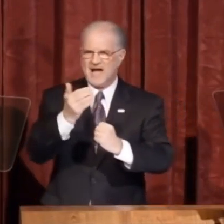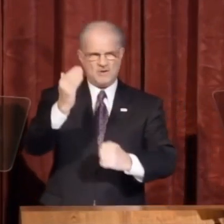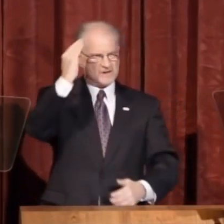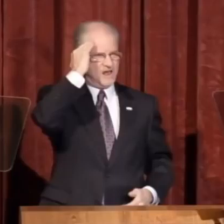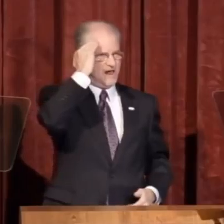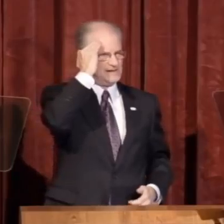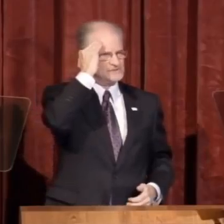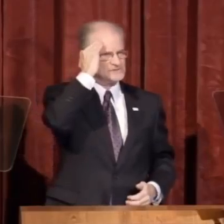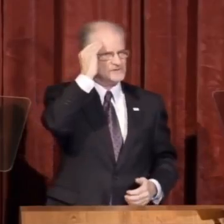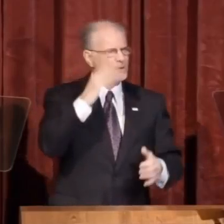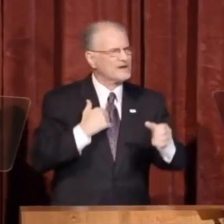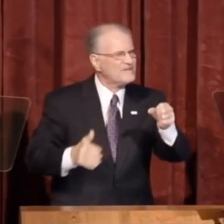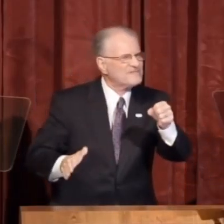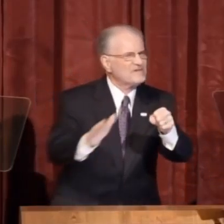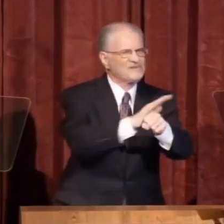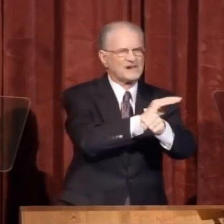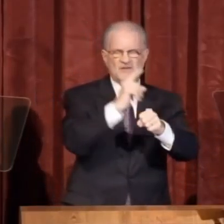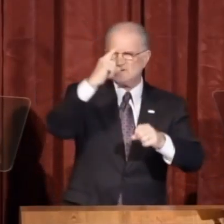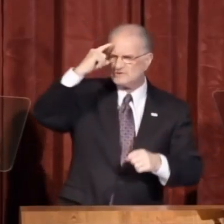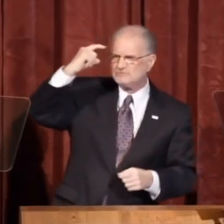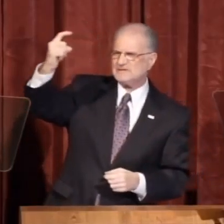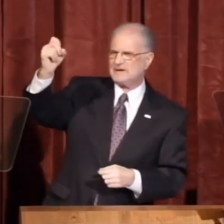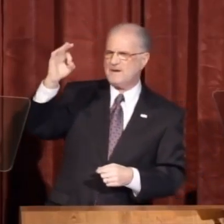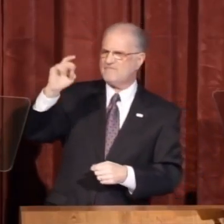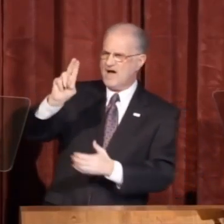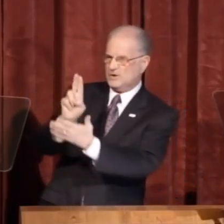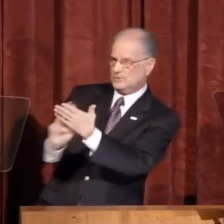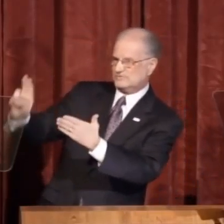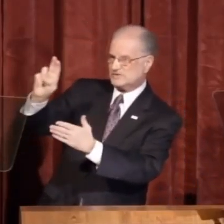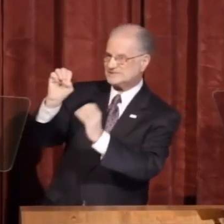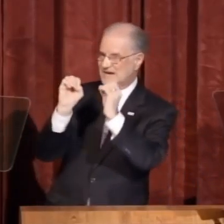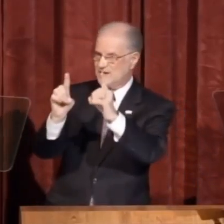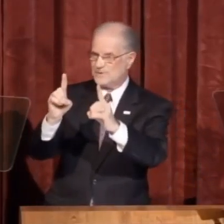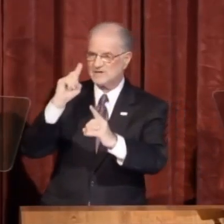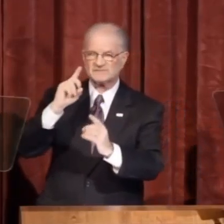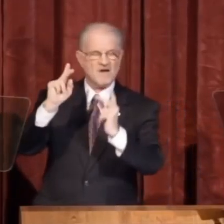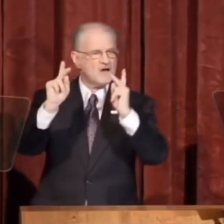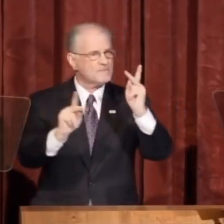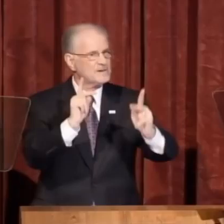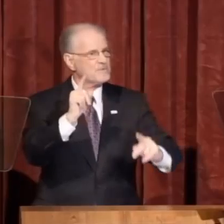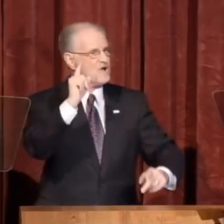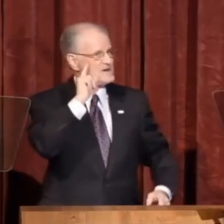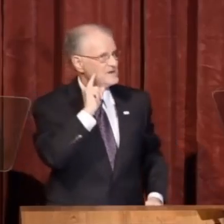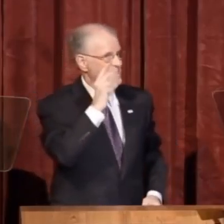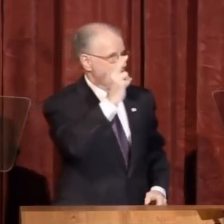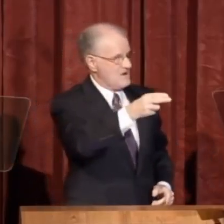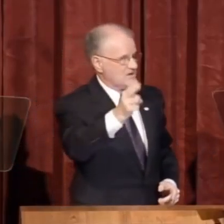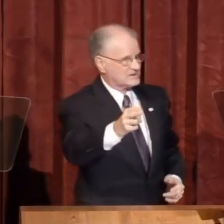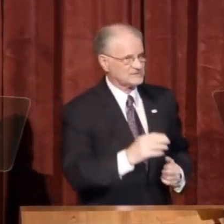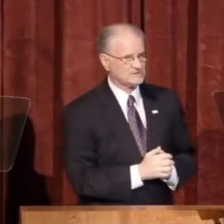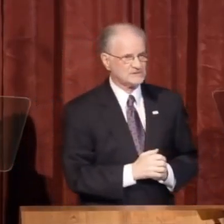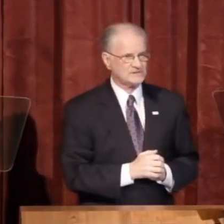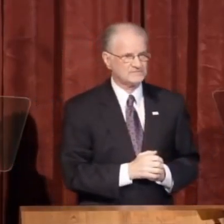We all know that Dr. King had a dream.